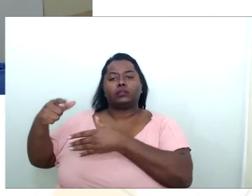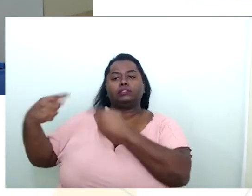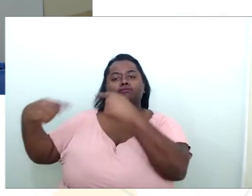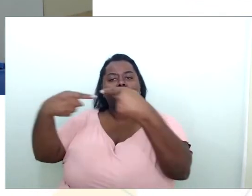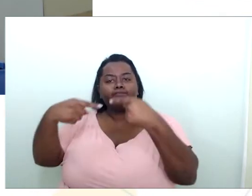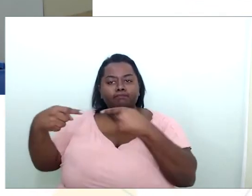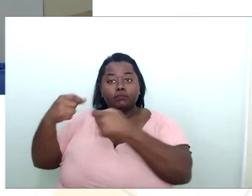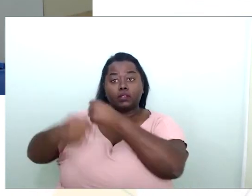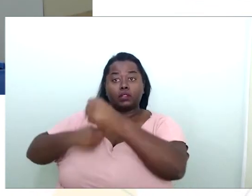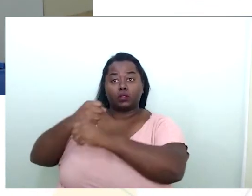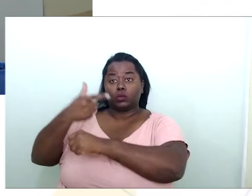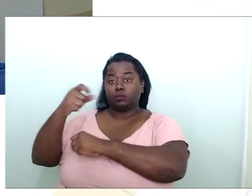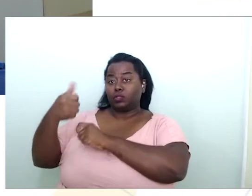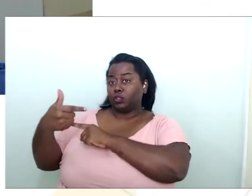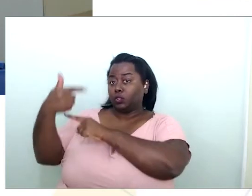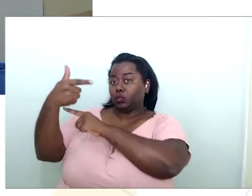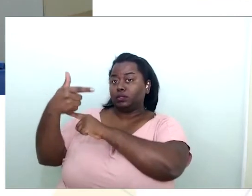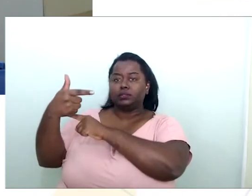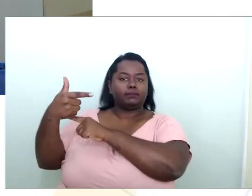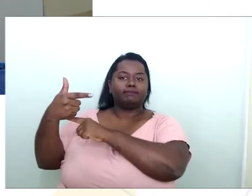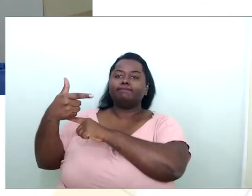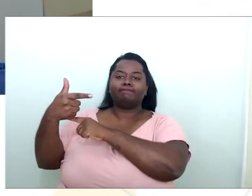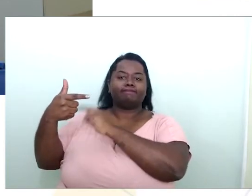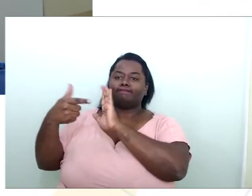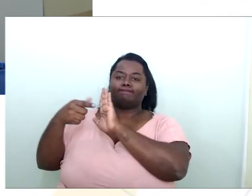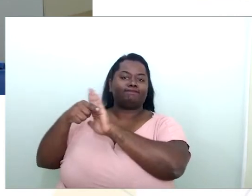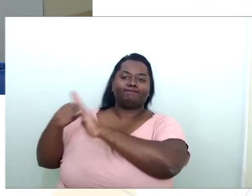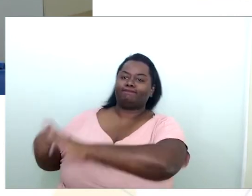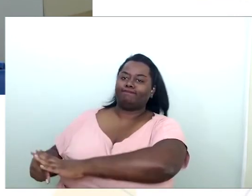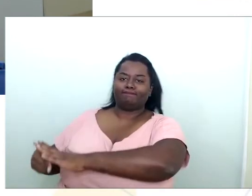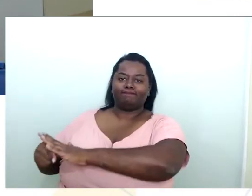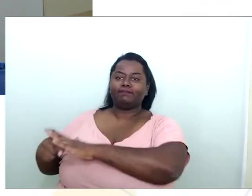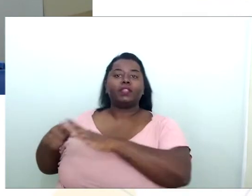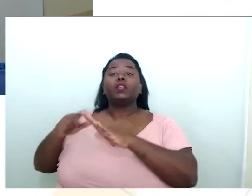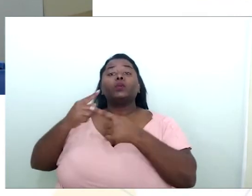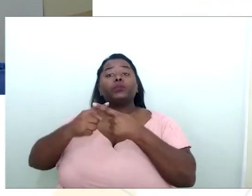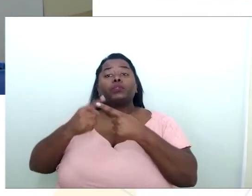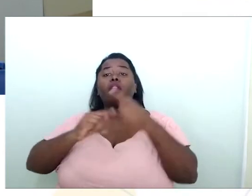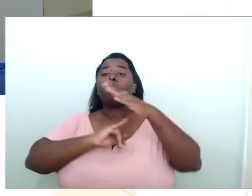in 2012 went out the window when when institutions started the thing that